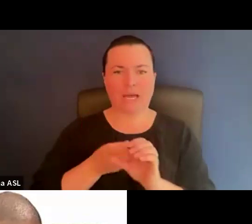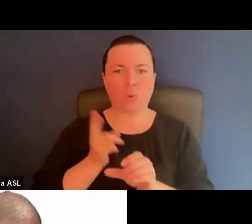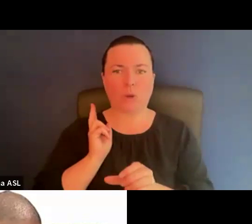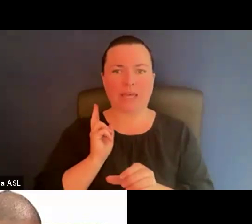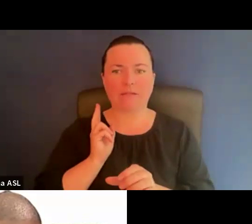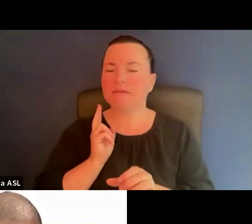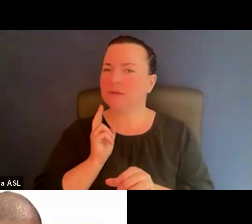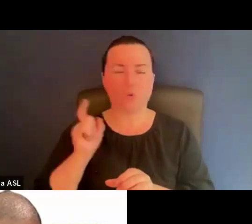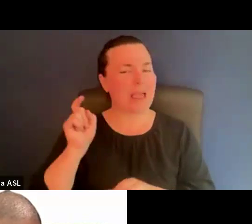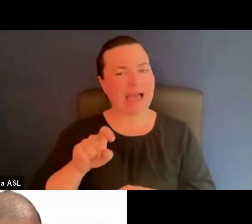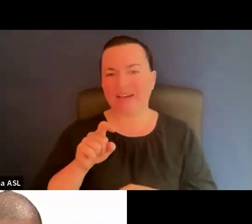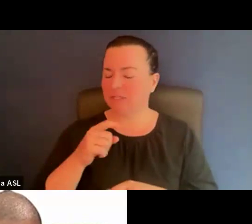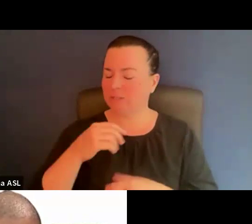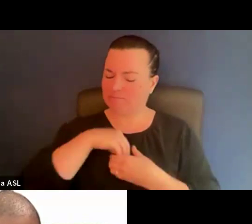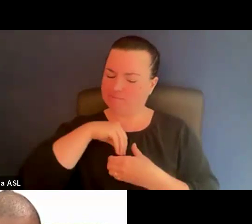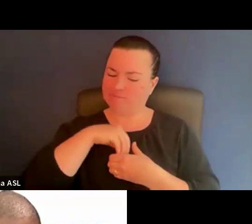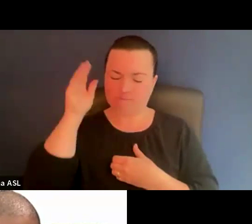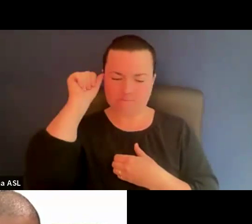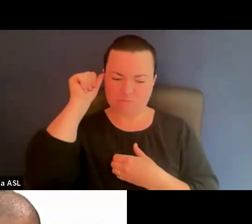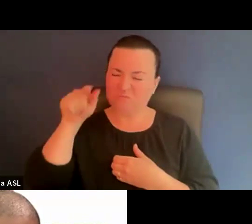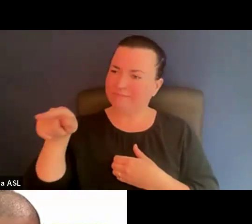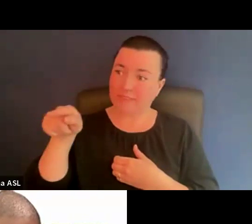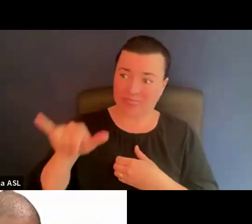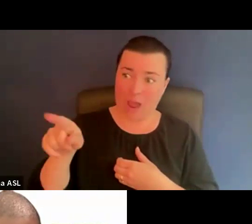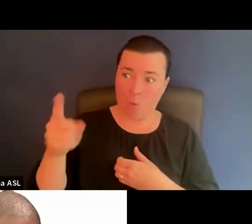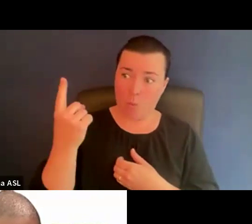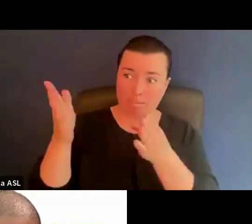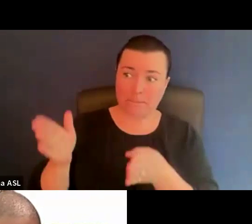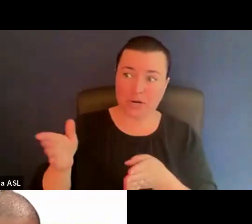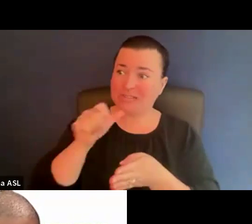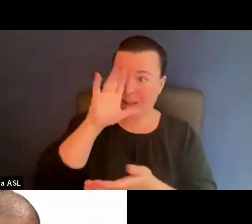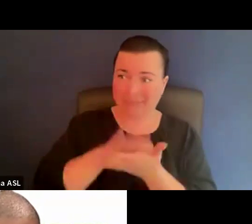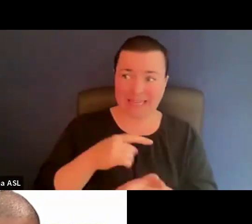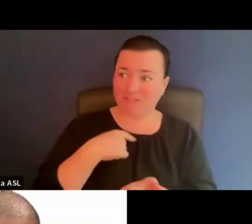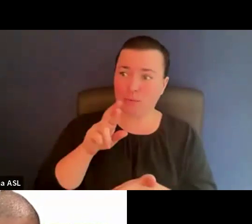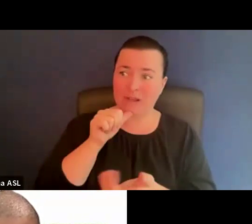this person may not have believed in me or heard my voice, but I'm not gonna quit. I'm gonna keep pushing forward